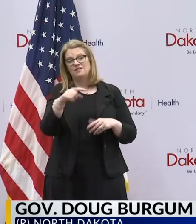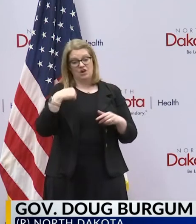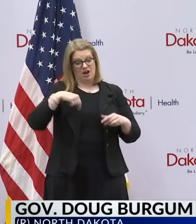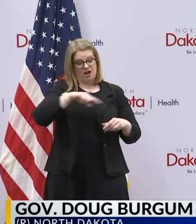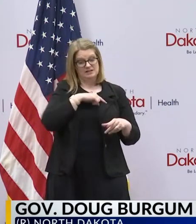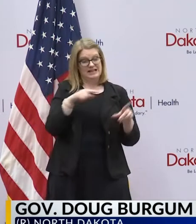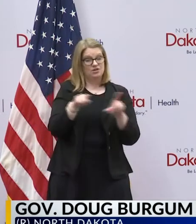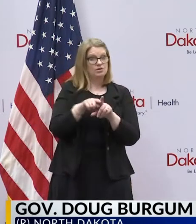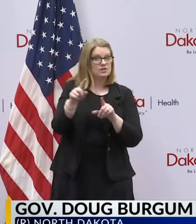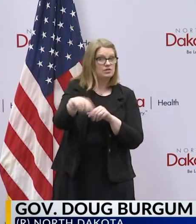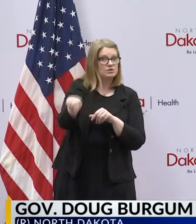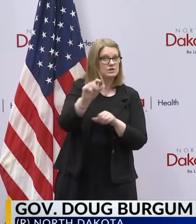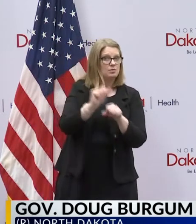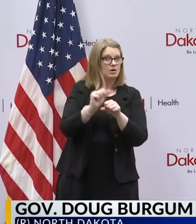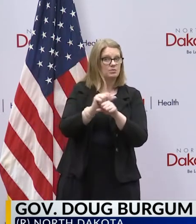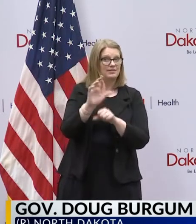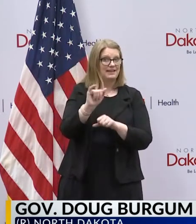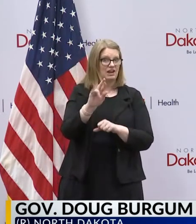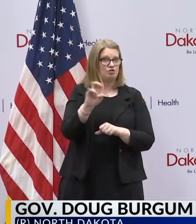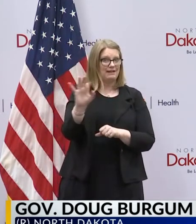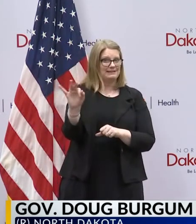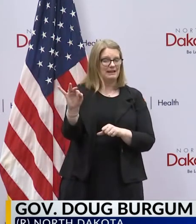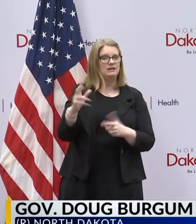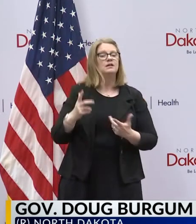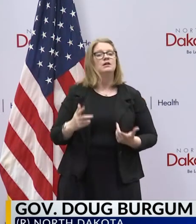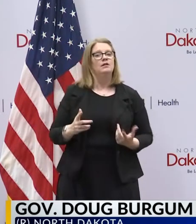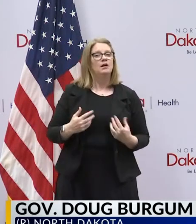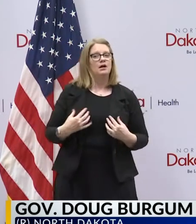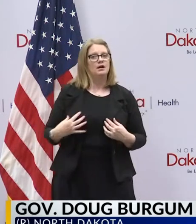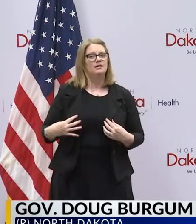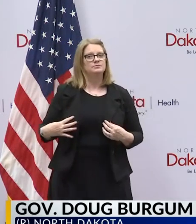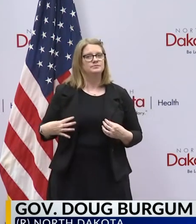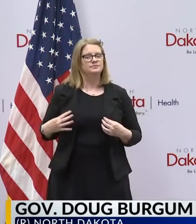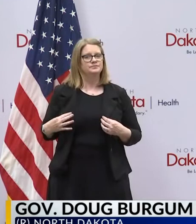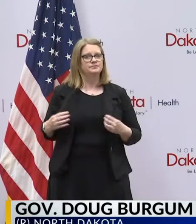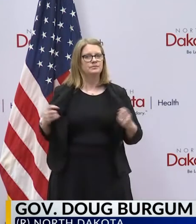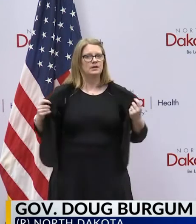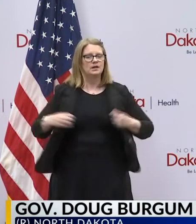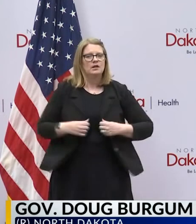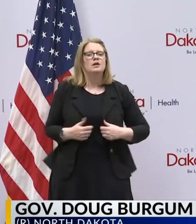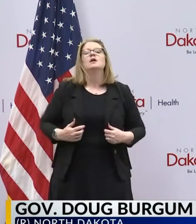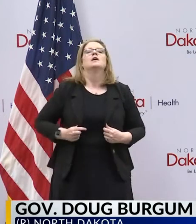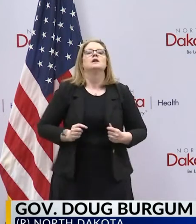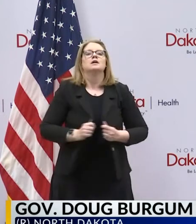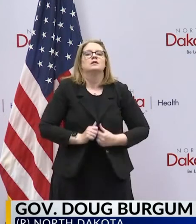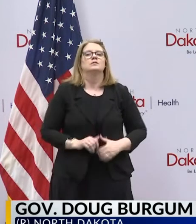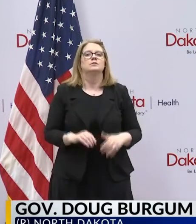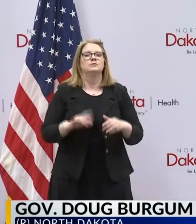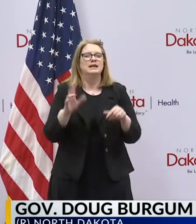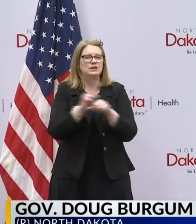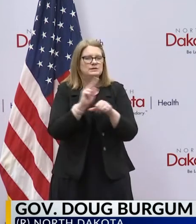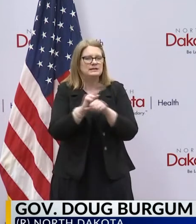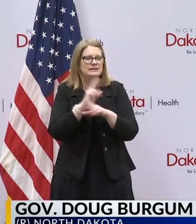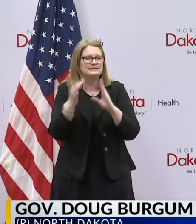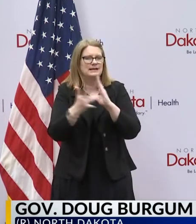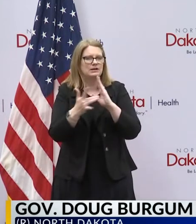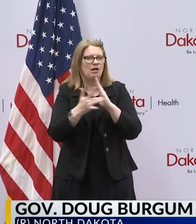IMPORTANCE TO US, AND TO THOSE THAT ARE WORKING WITH CARE 19 AND AGAIN, WE WANT TO MAKE SURE